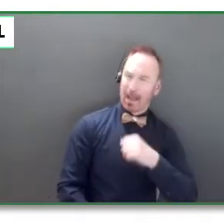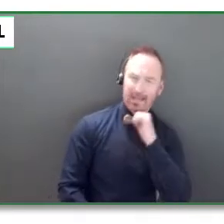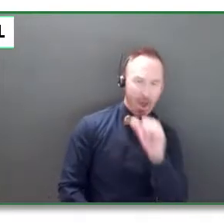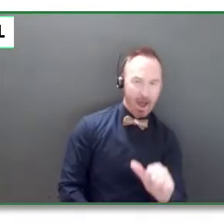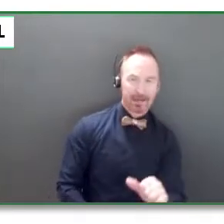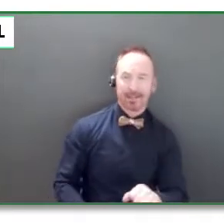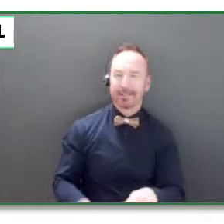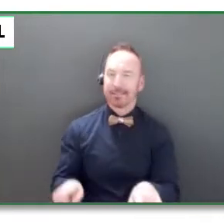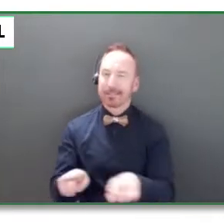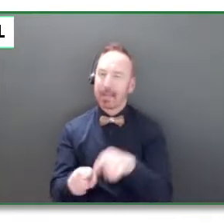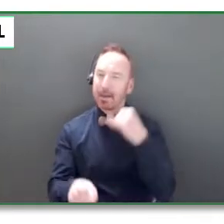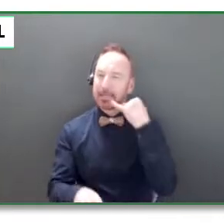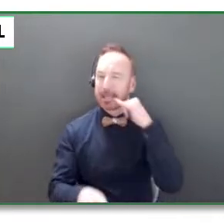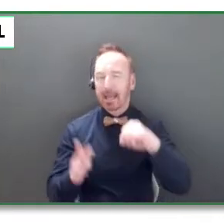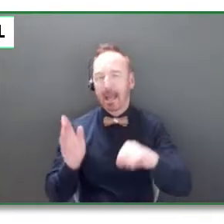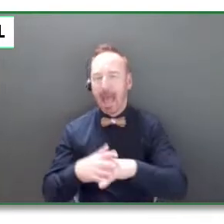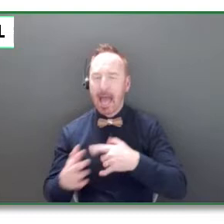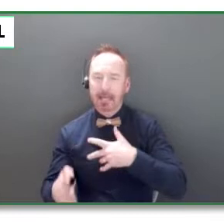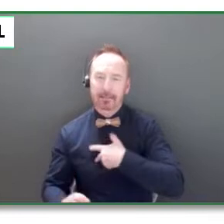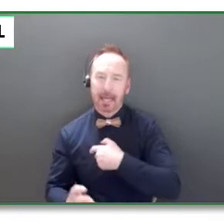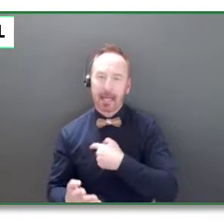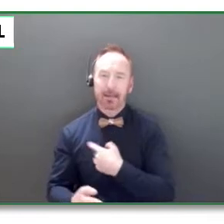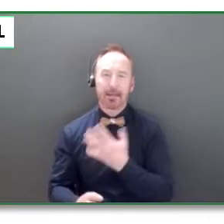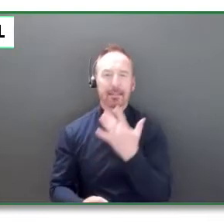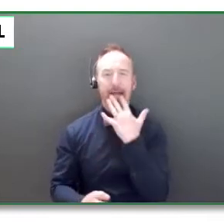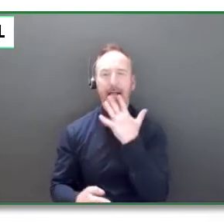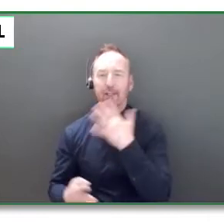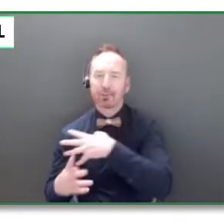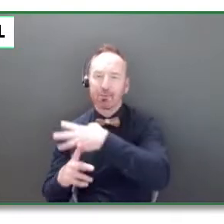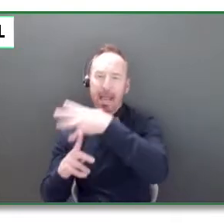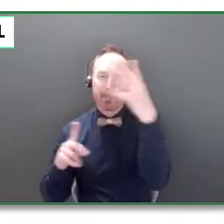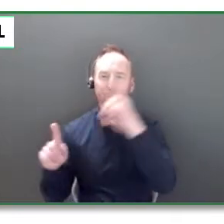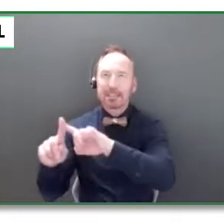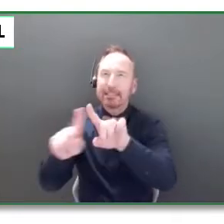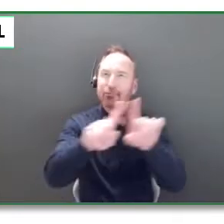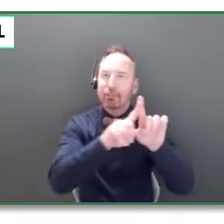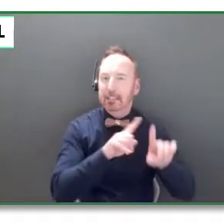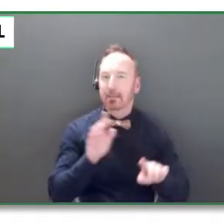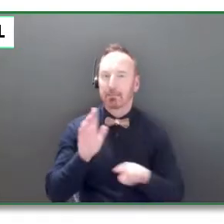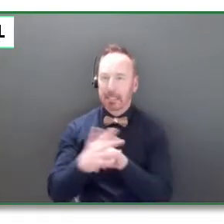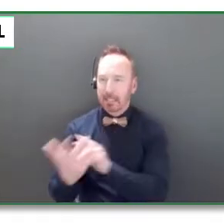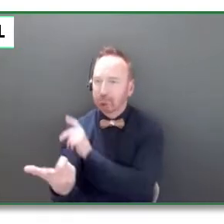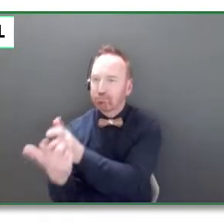use them in their own ways. Each according to their own ability